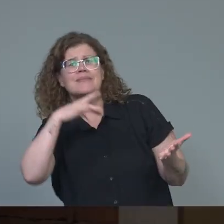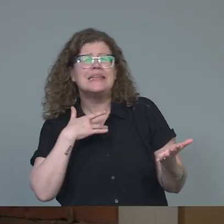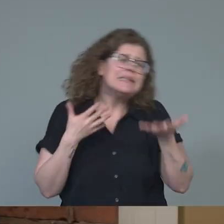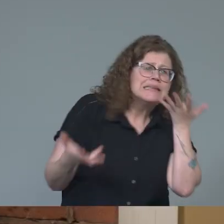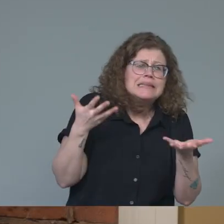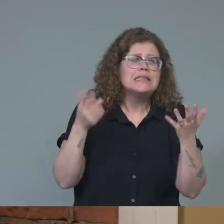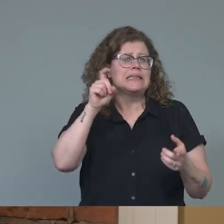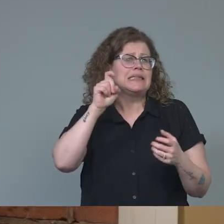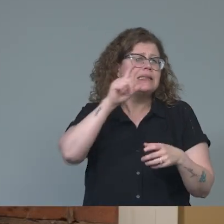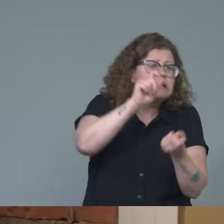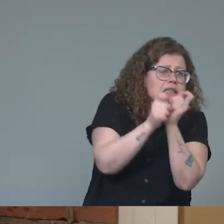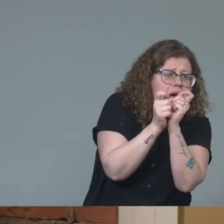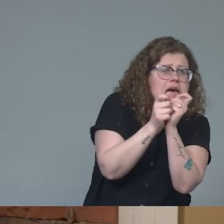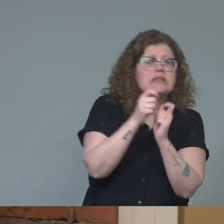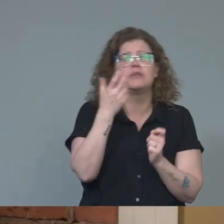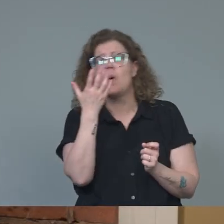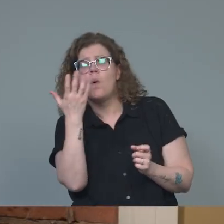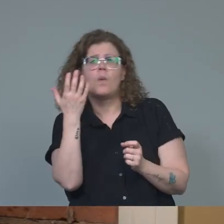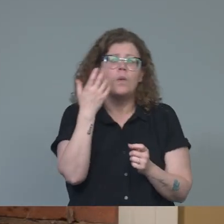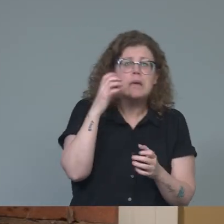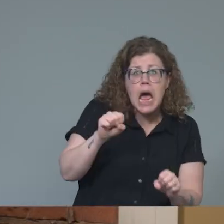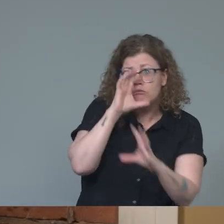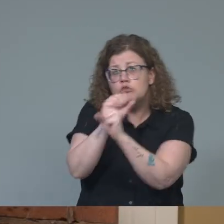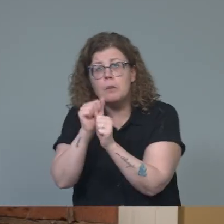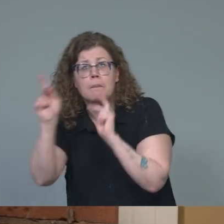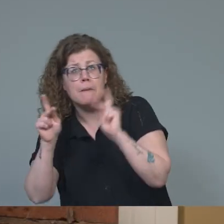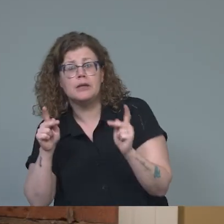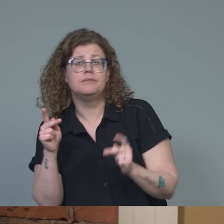Community cultural development is another meaningful way of working with more public,